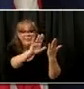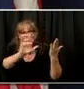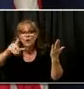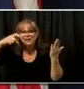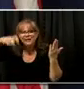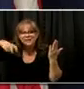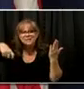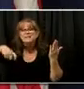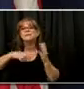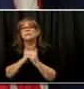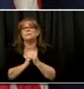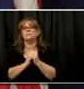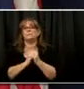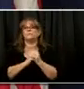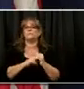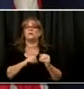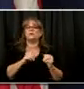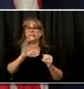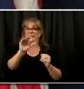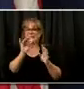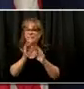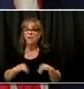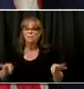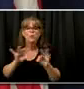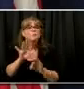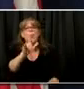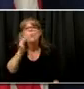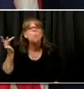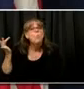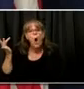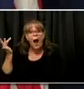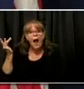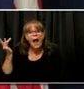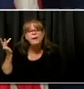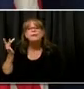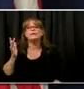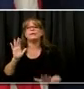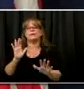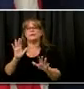they're those students can be the students that are hardest to track and hardest to find